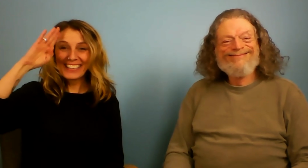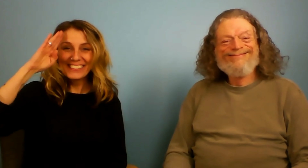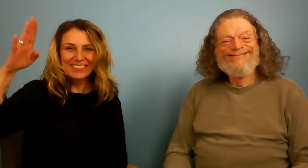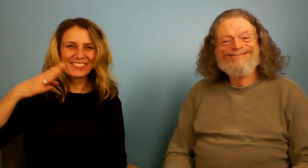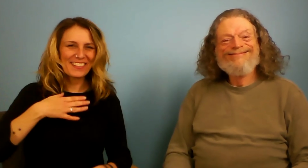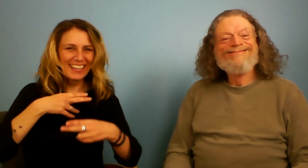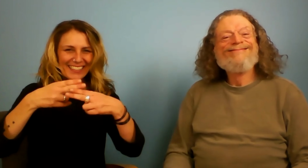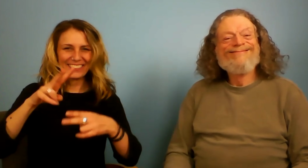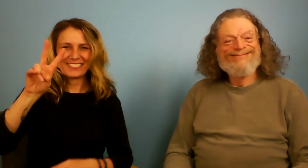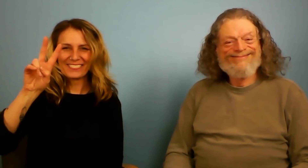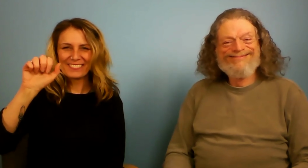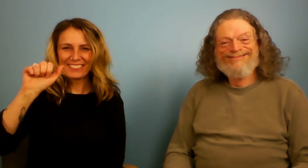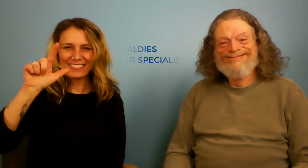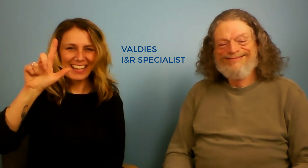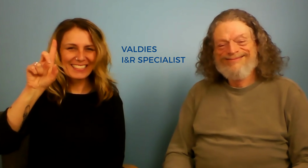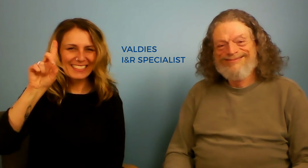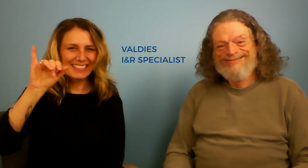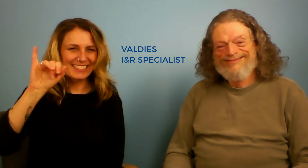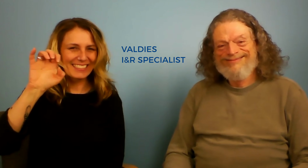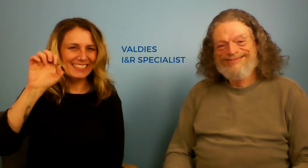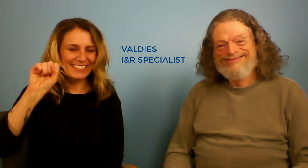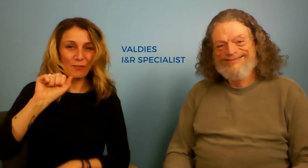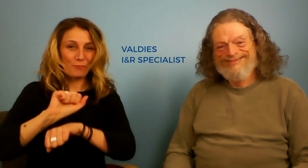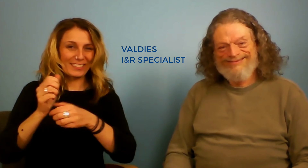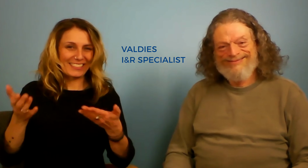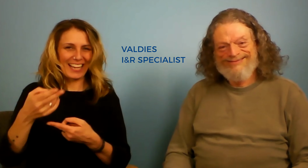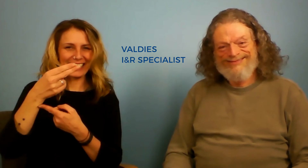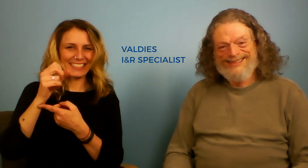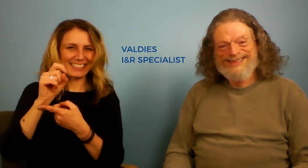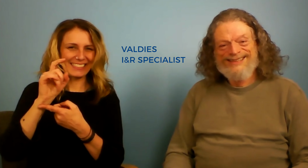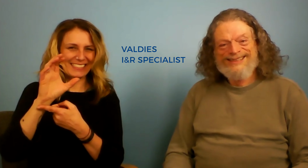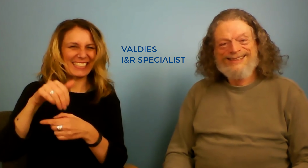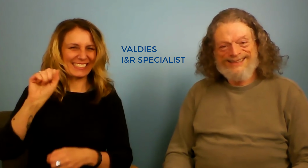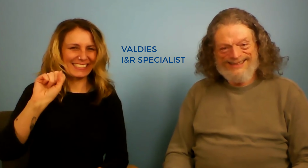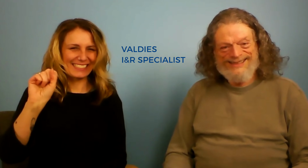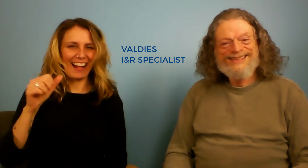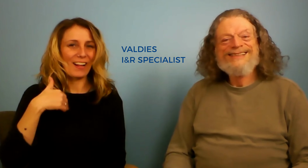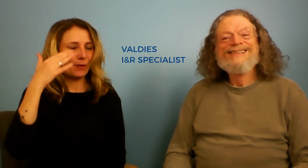Hello! My name is Valdies and I work here at HSDC in Seattle. I have known this person for a long time,